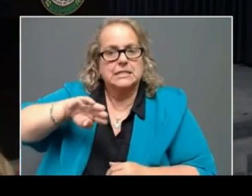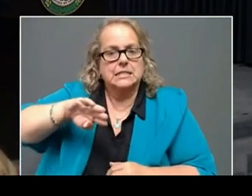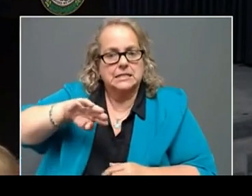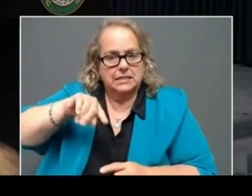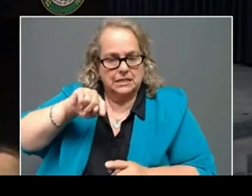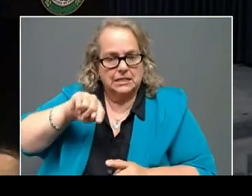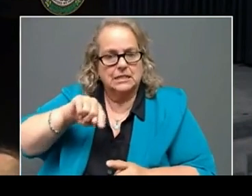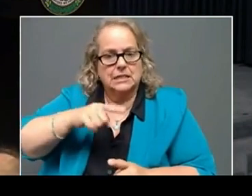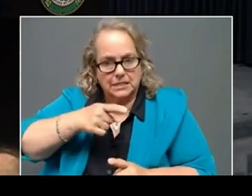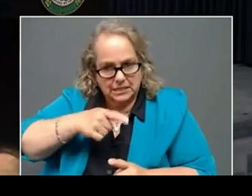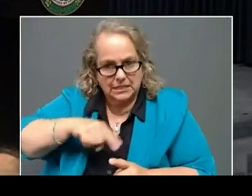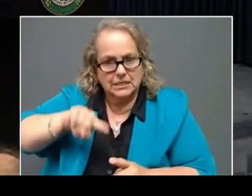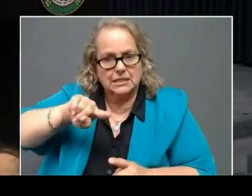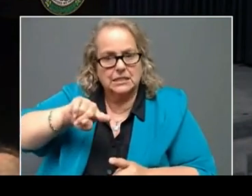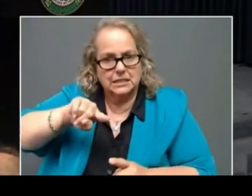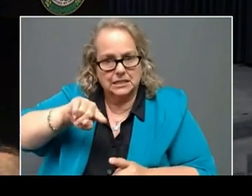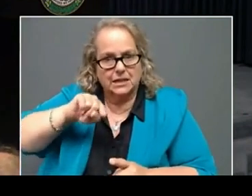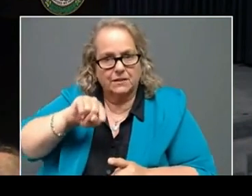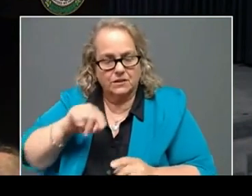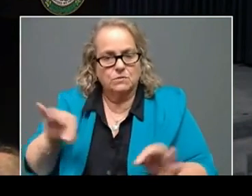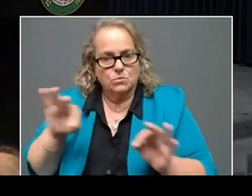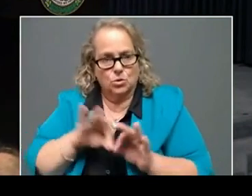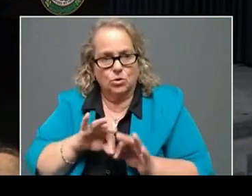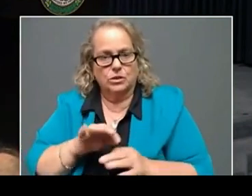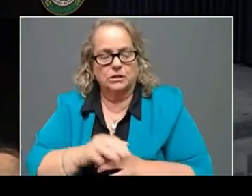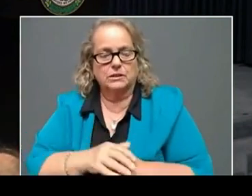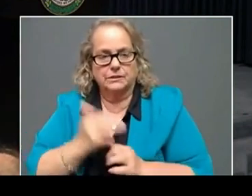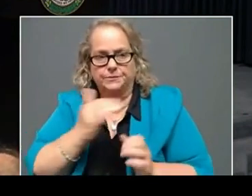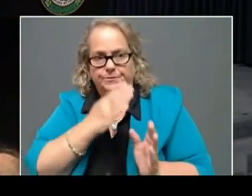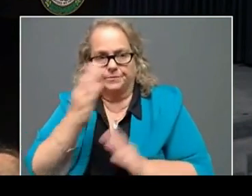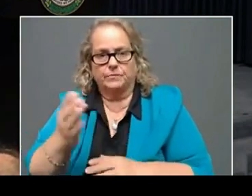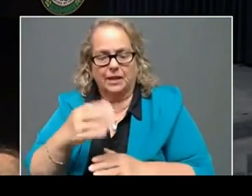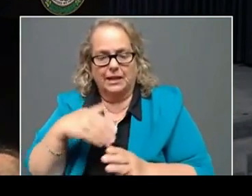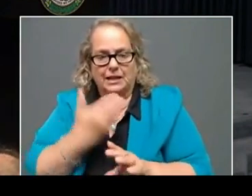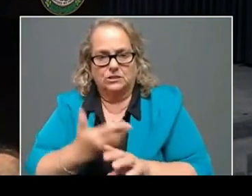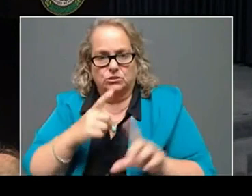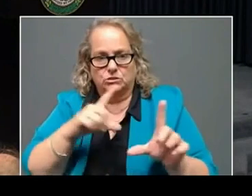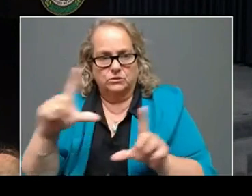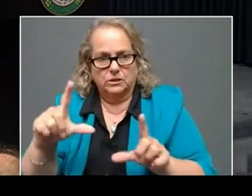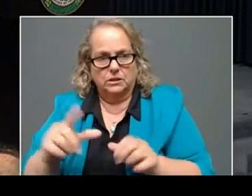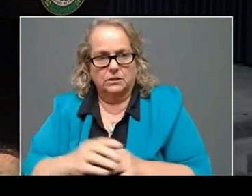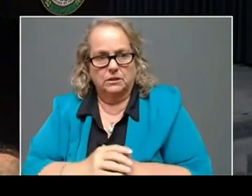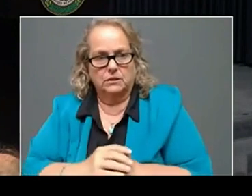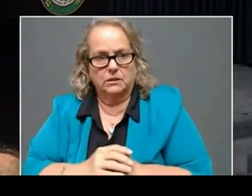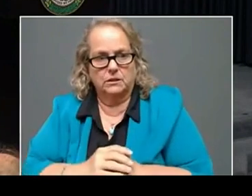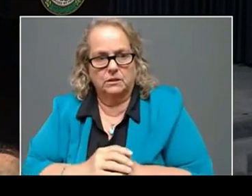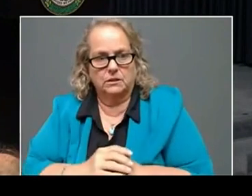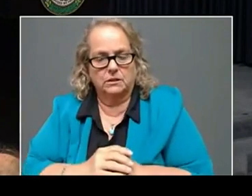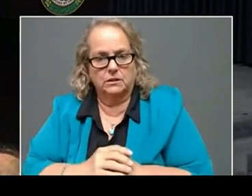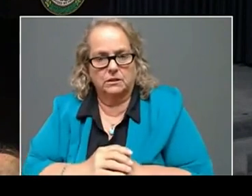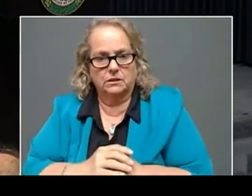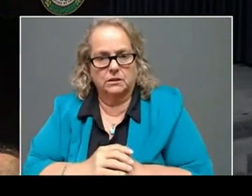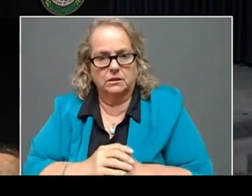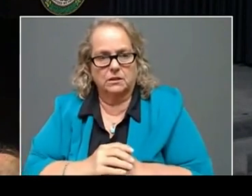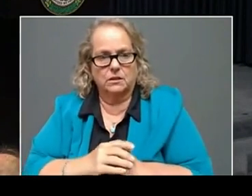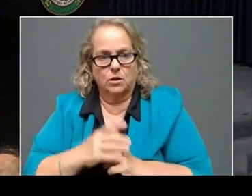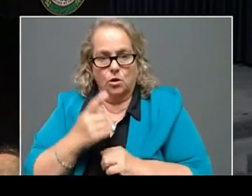back to this next chart that we were looking at. And One way to look at, you